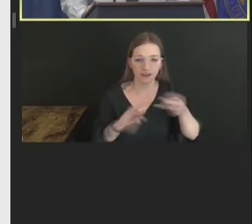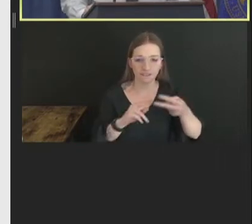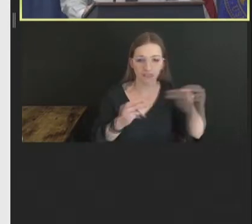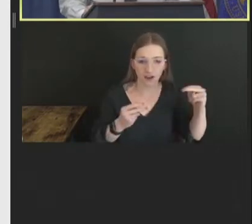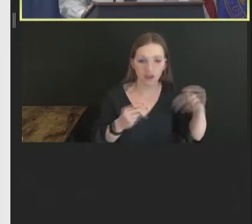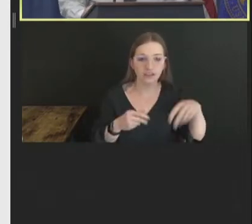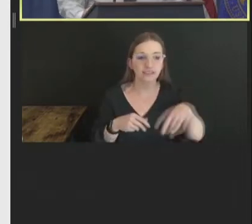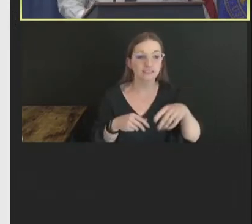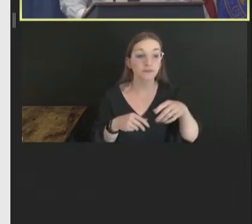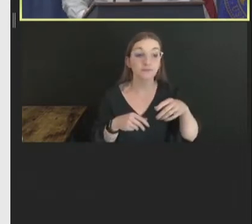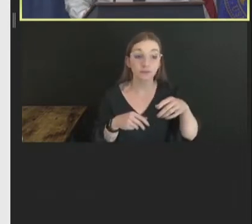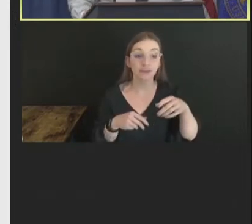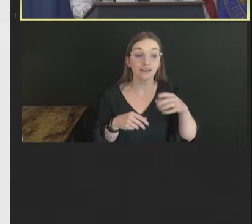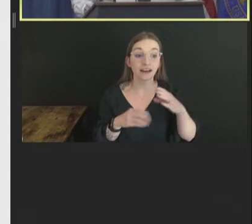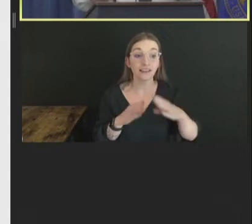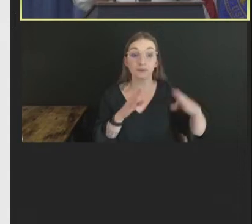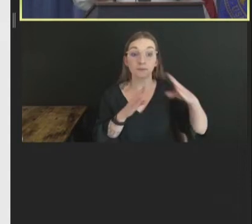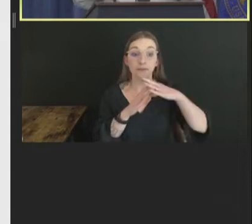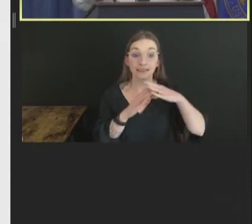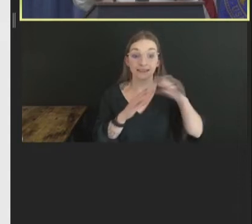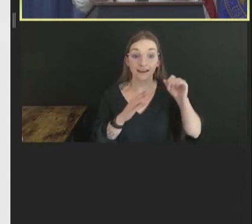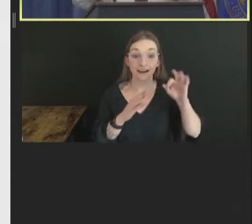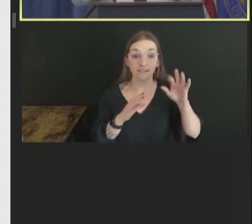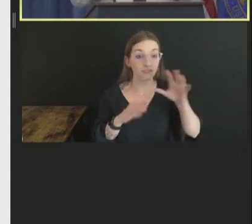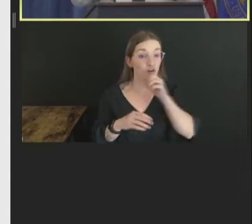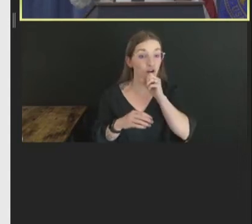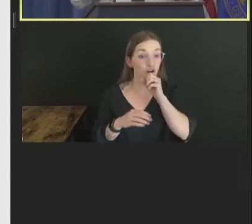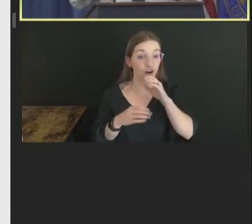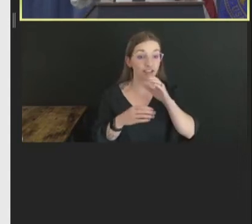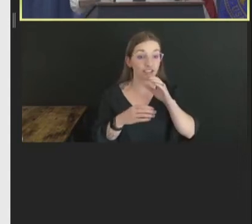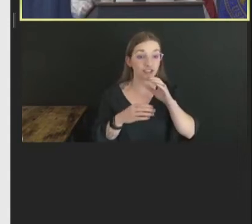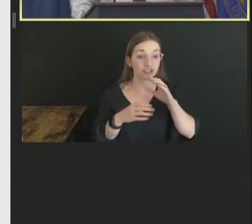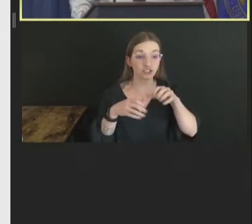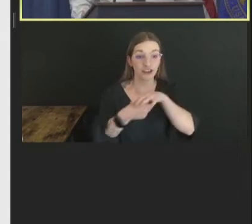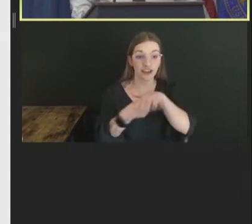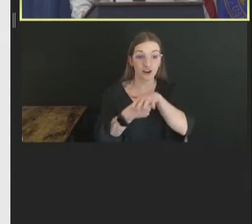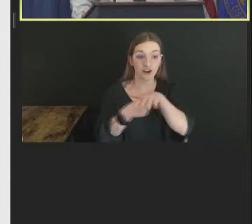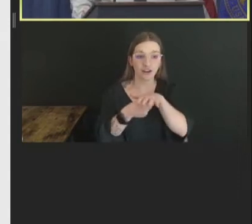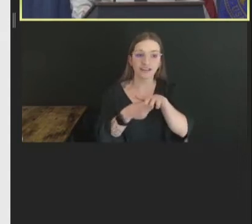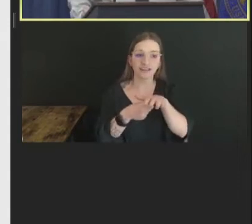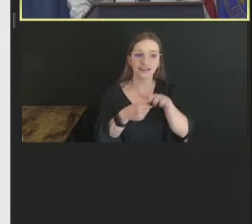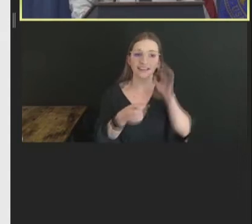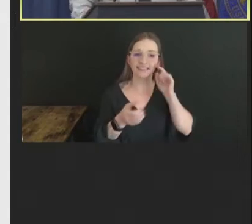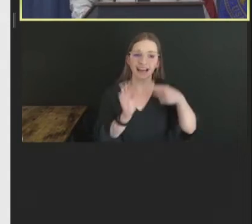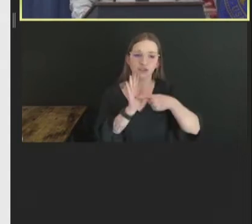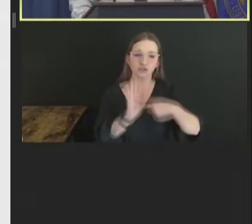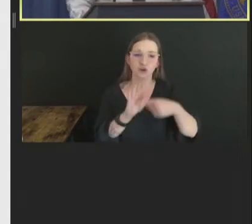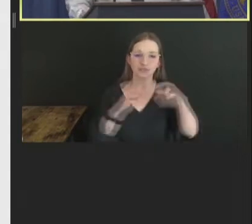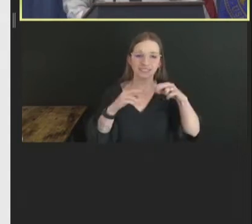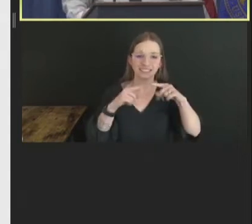orange area reflects diversity within the BA.5 population. This is an important point to note.